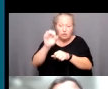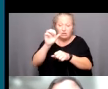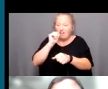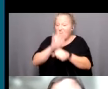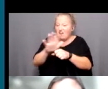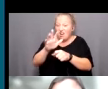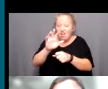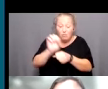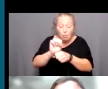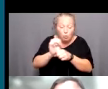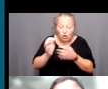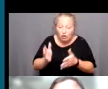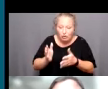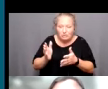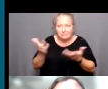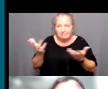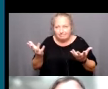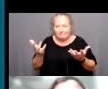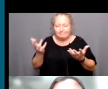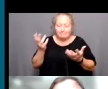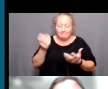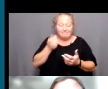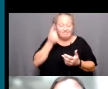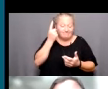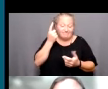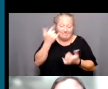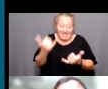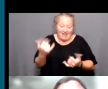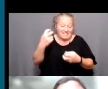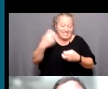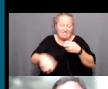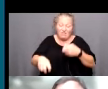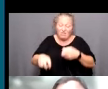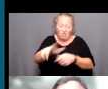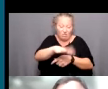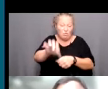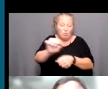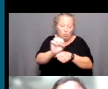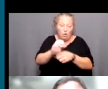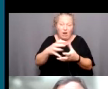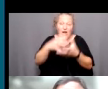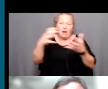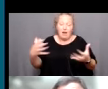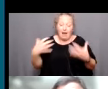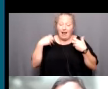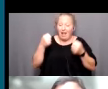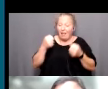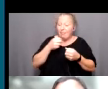which is really not surprising since these are extremely difficult jobs with a lot of health risks and not well paid jobs.